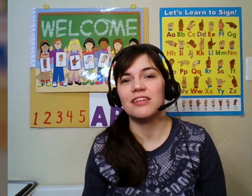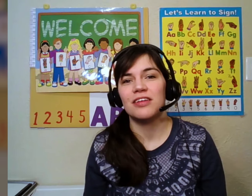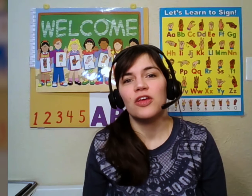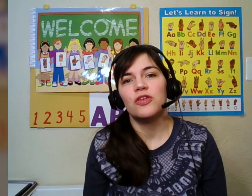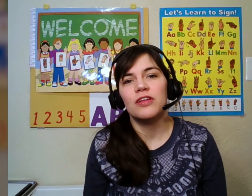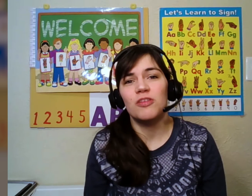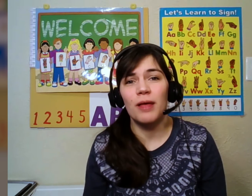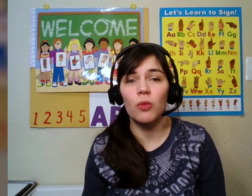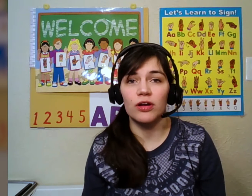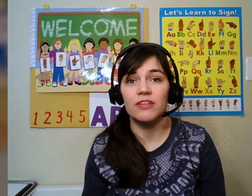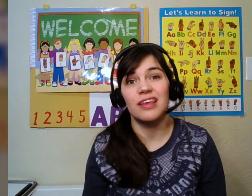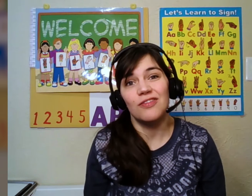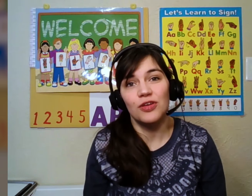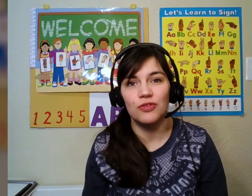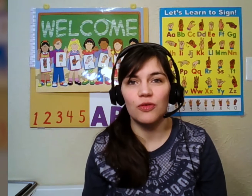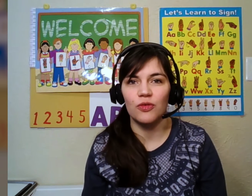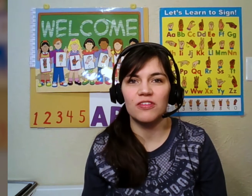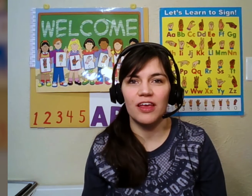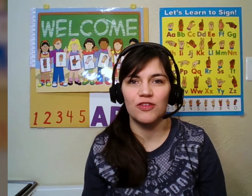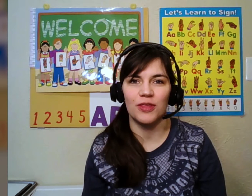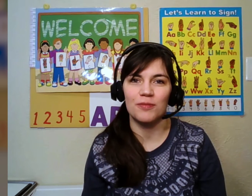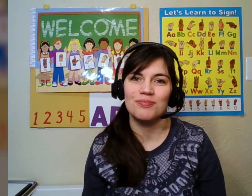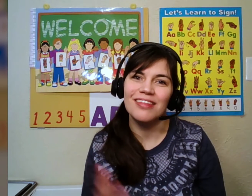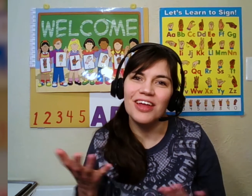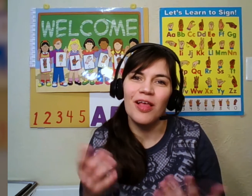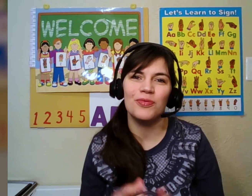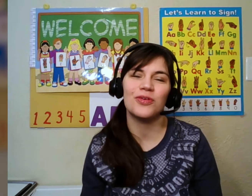you can spell words even if you don't know the signs for them and that will